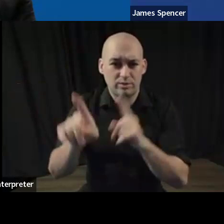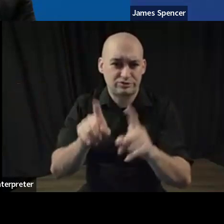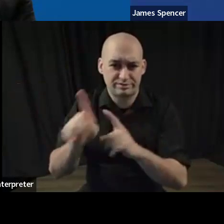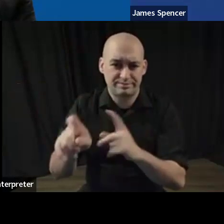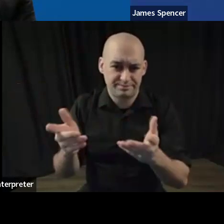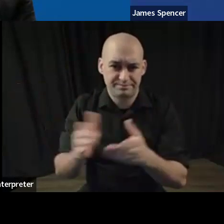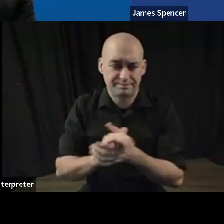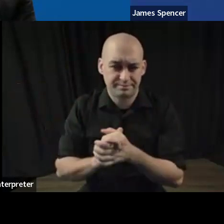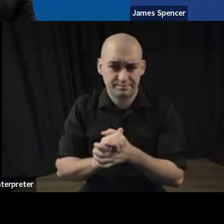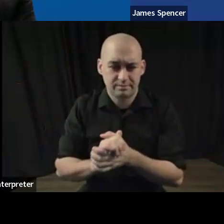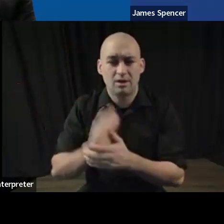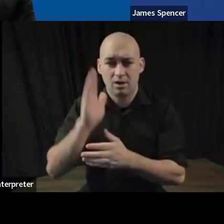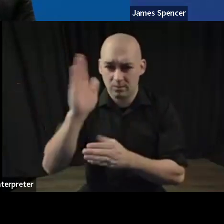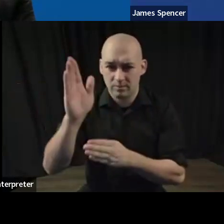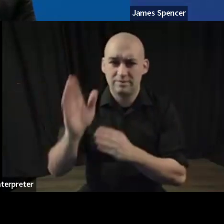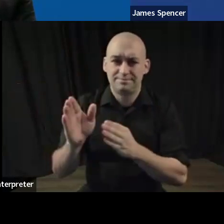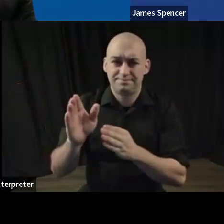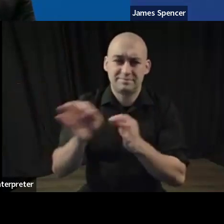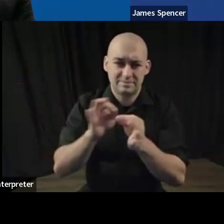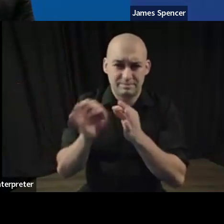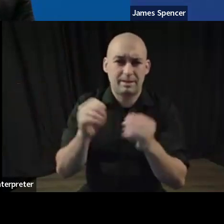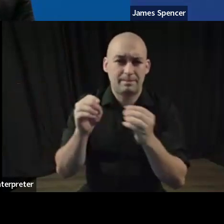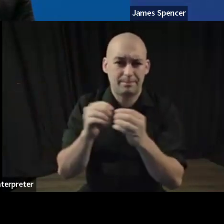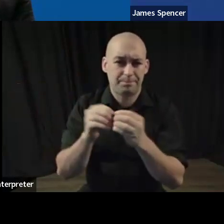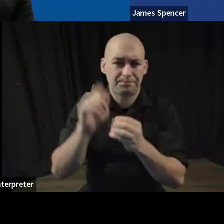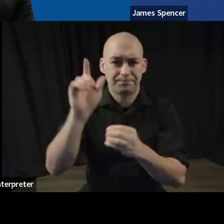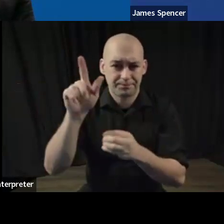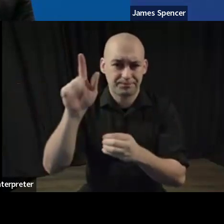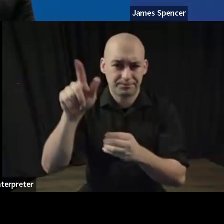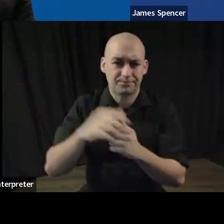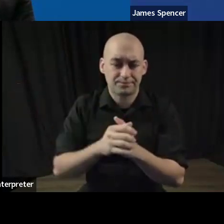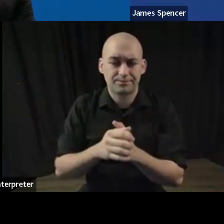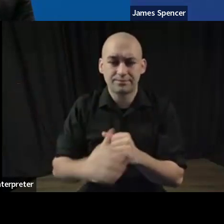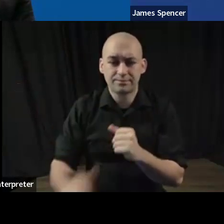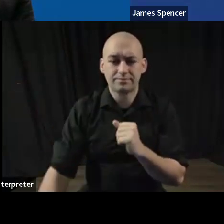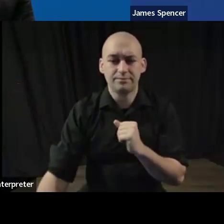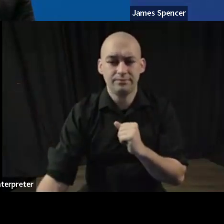we're gonna circle back on that, and when we have more information as it pertains to CalDEP,